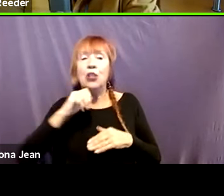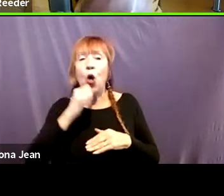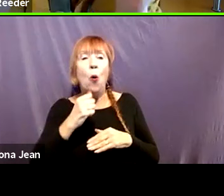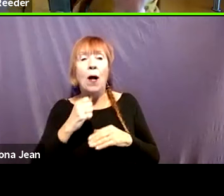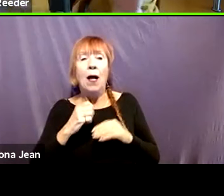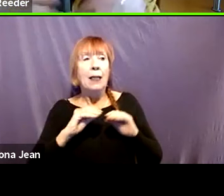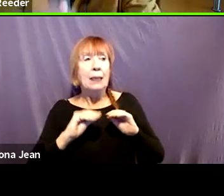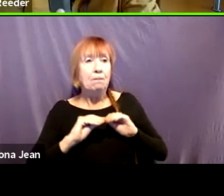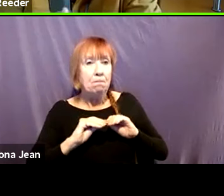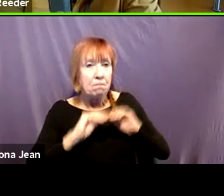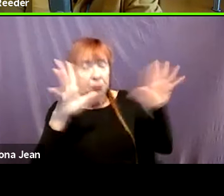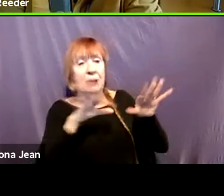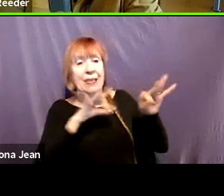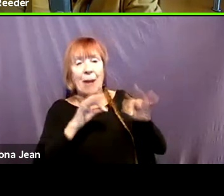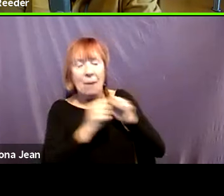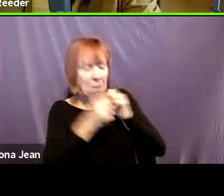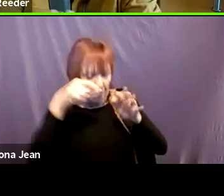and the people in the suits can feel smart"?